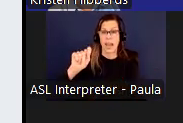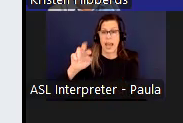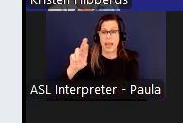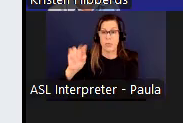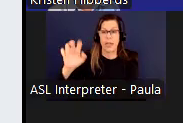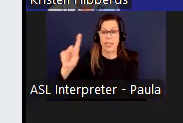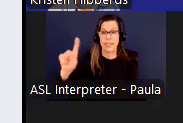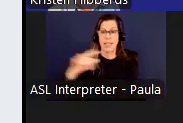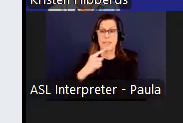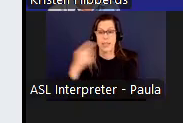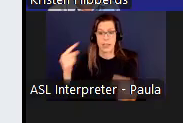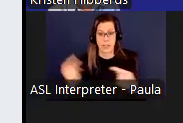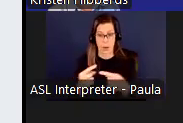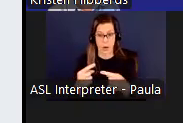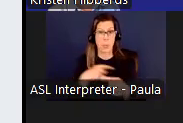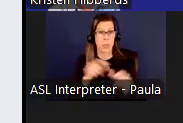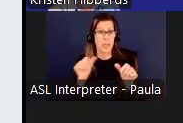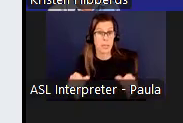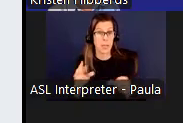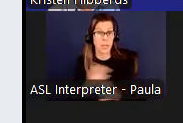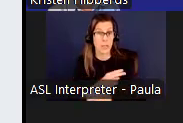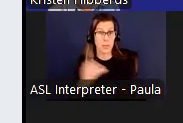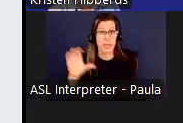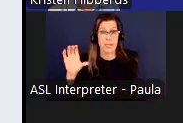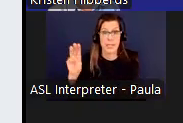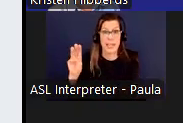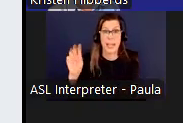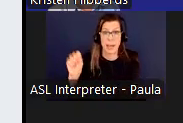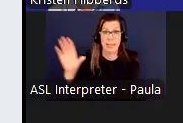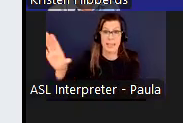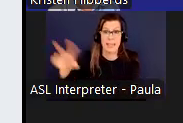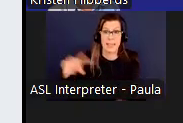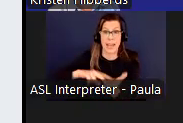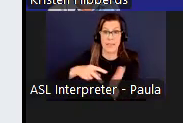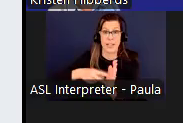And arguably we could use CM S s definition of the strong likelihood that